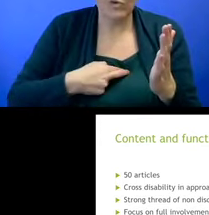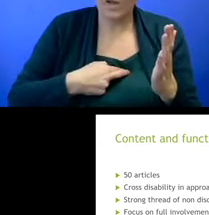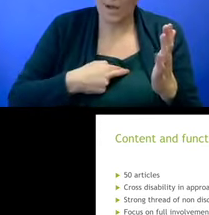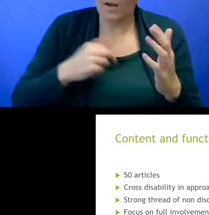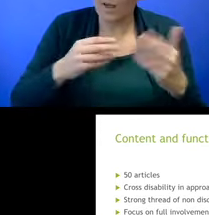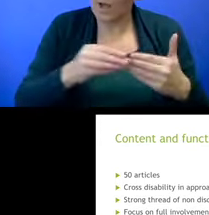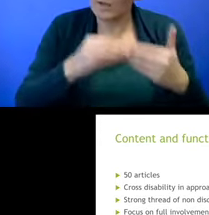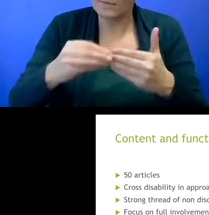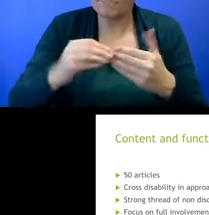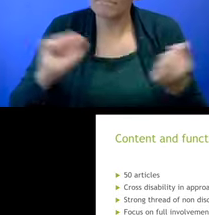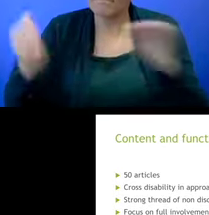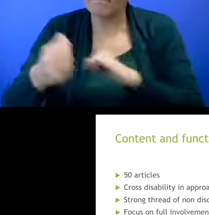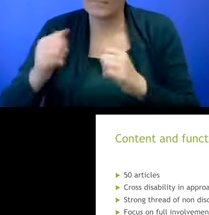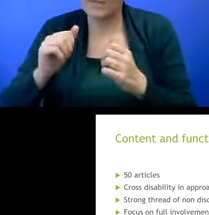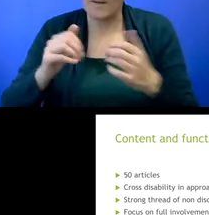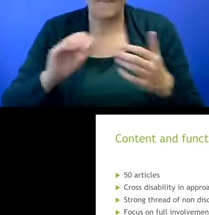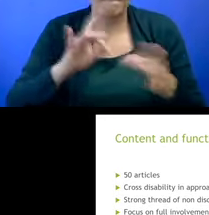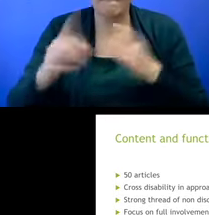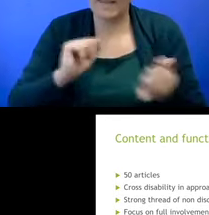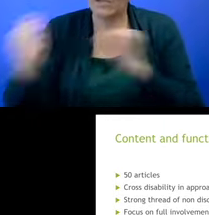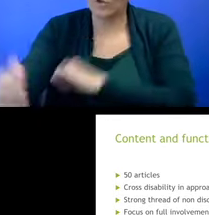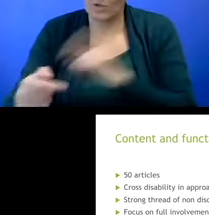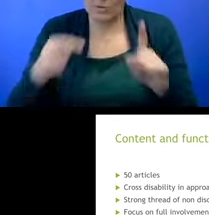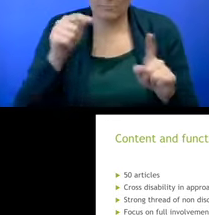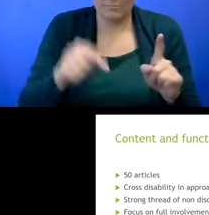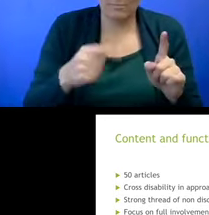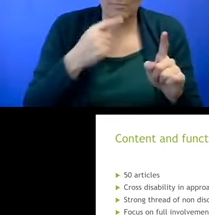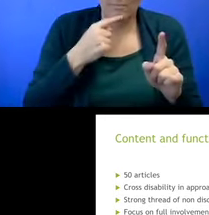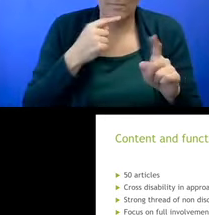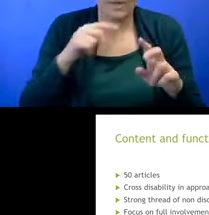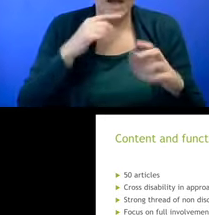It allows for change to happen through the implementation mechanisms.